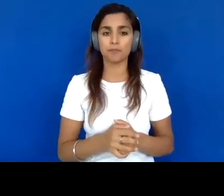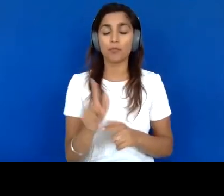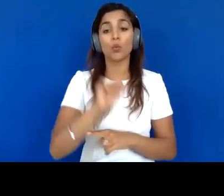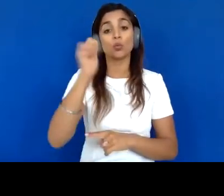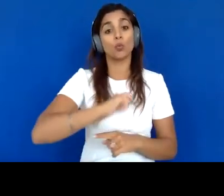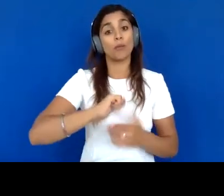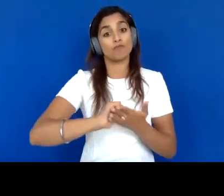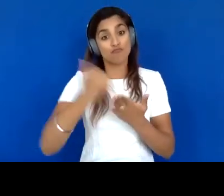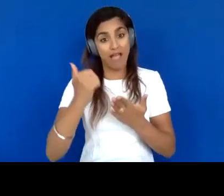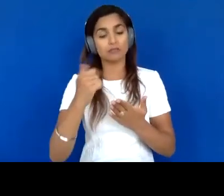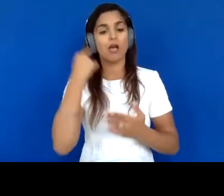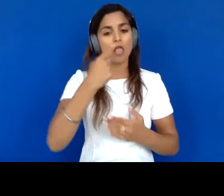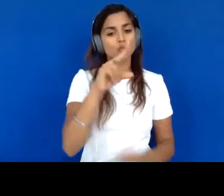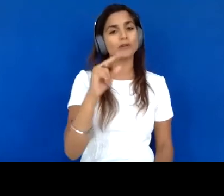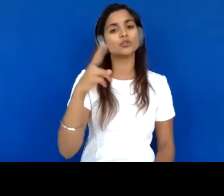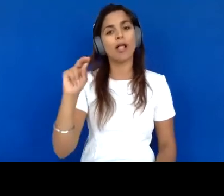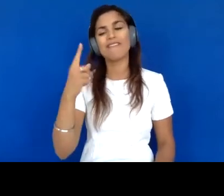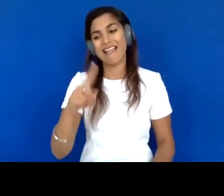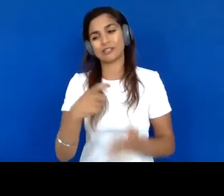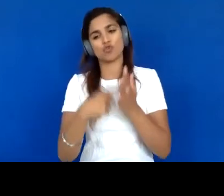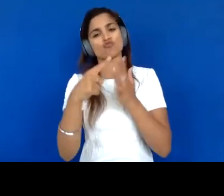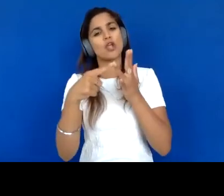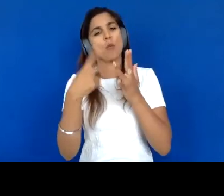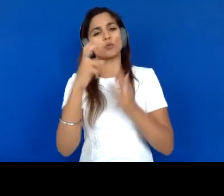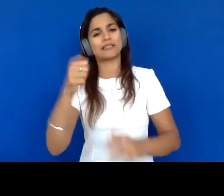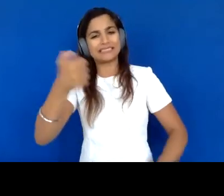2016 markets and campaigns have been seen as a key part of the success